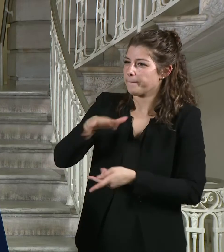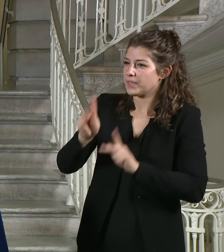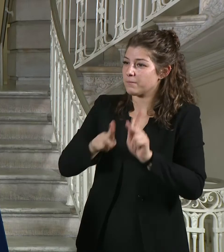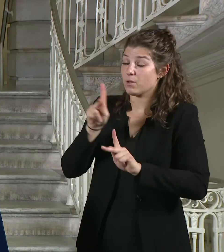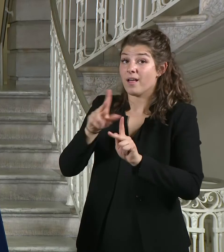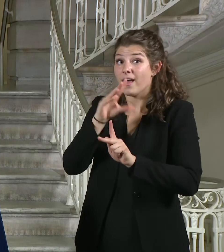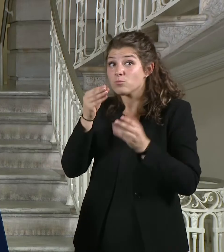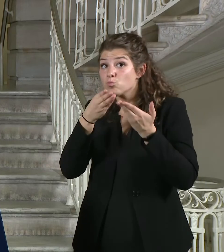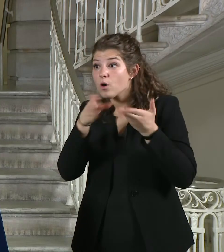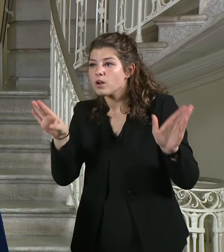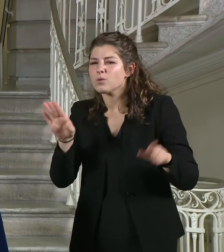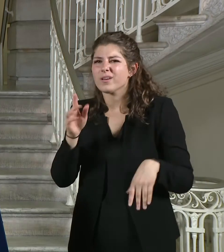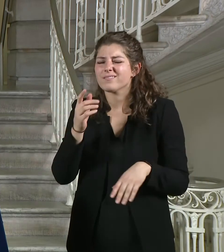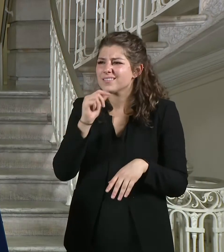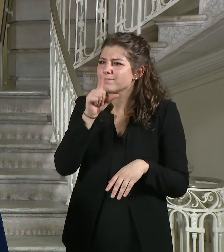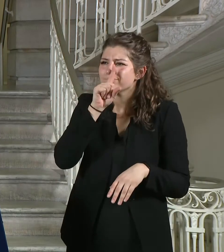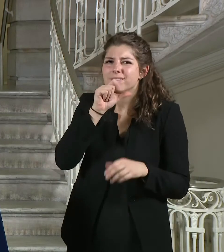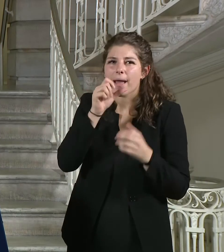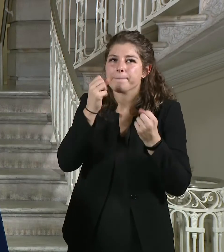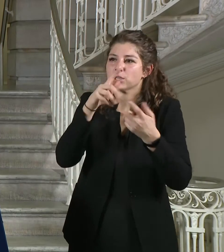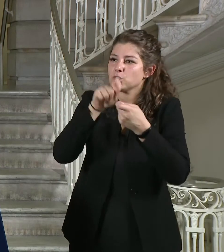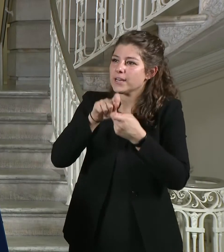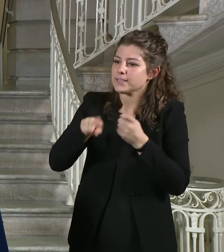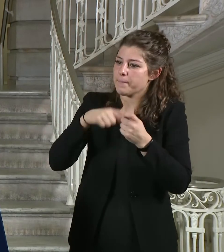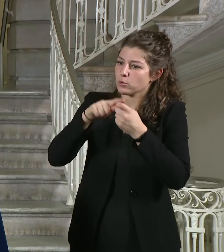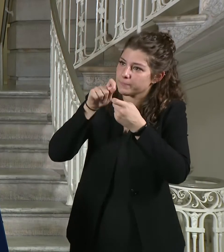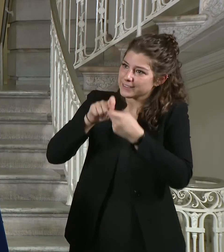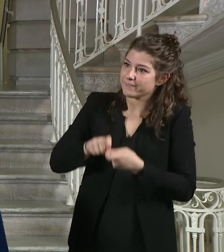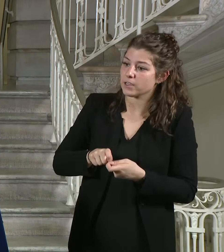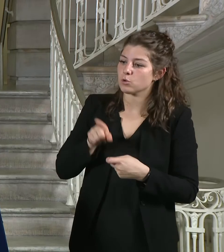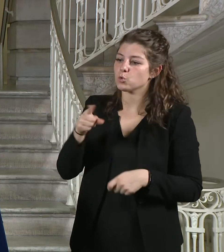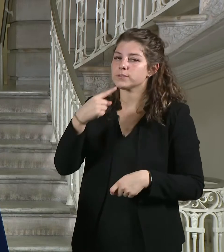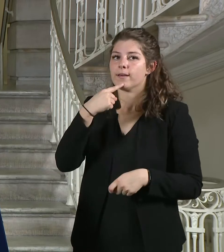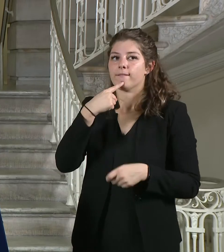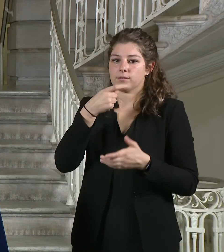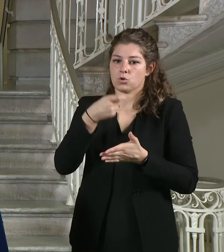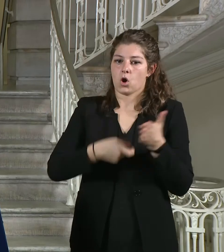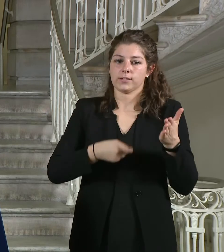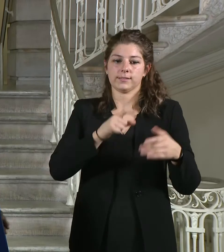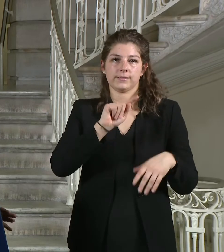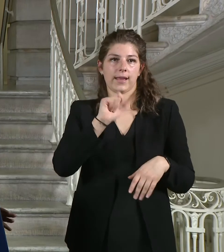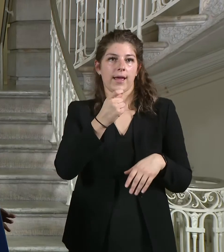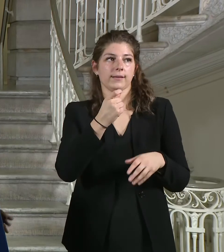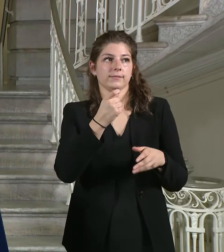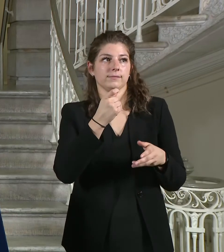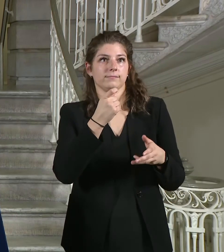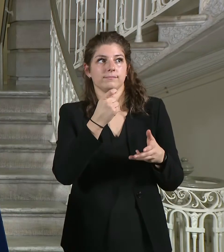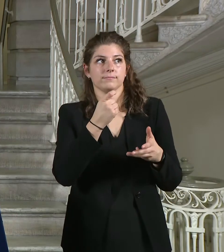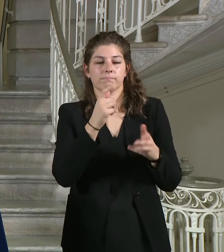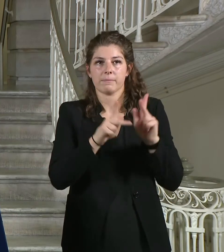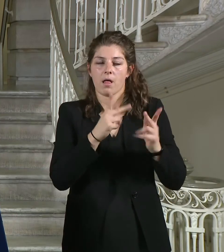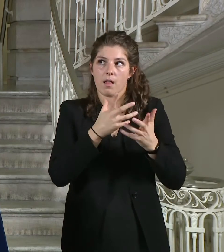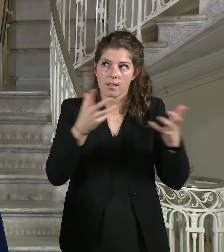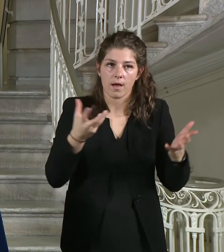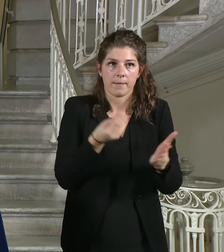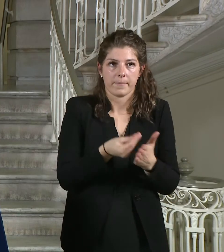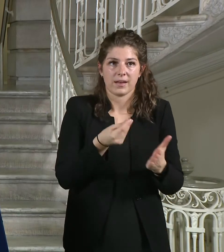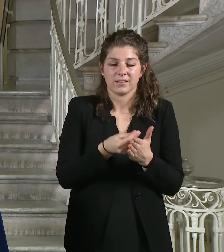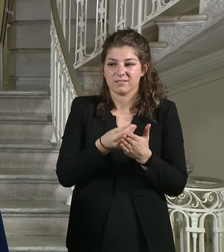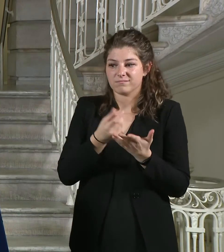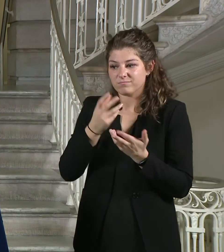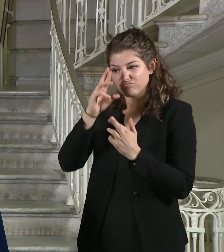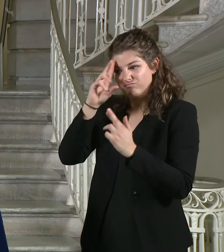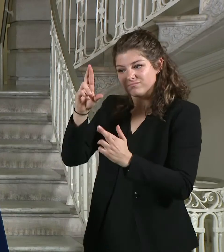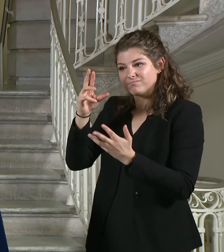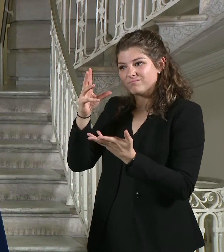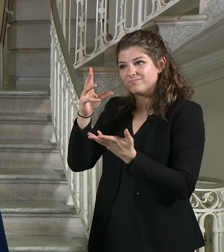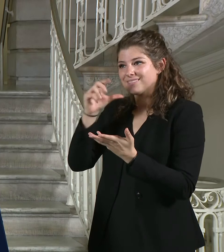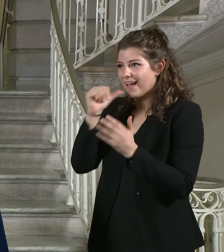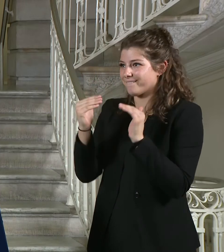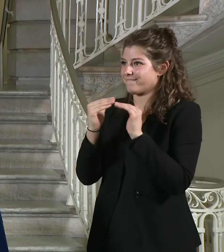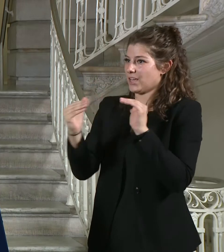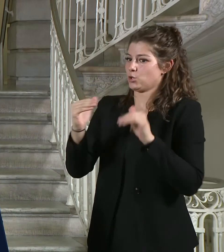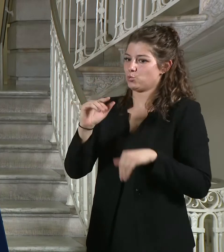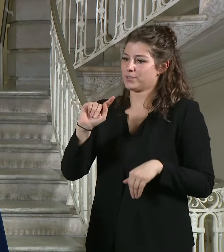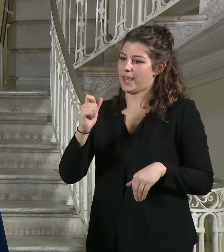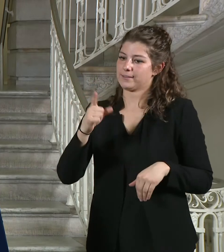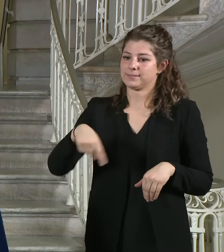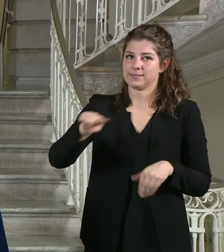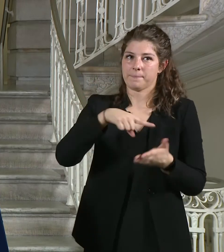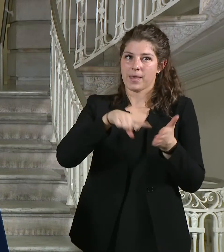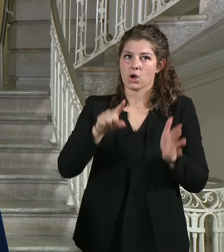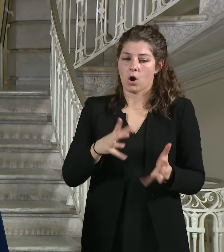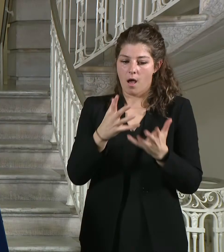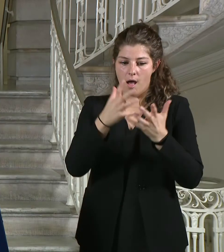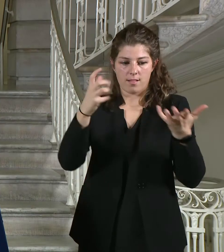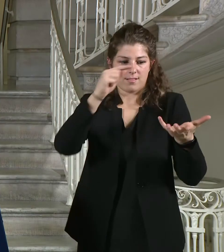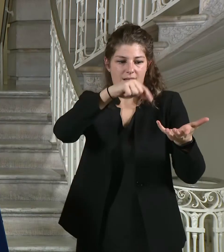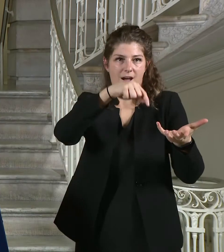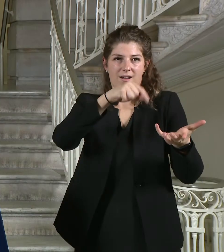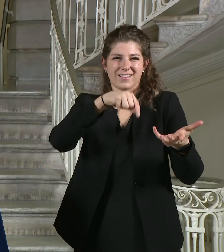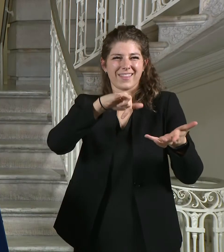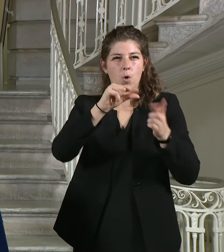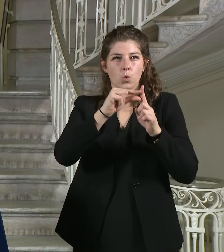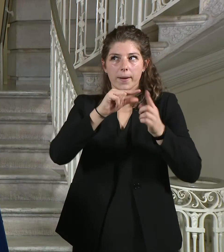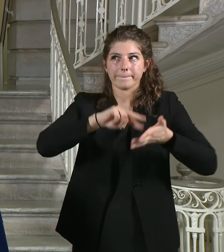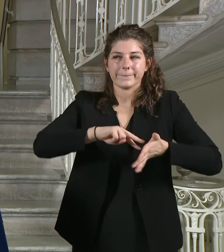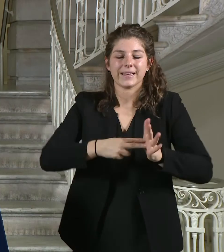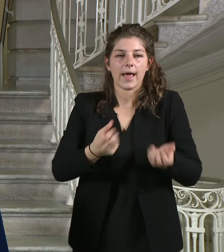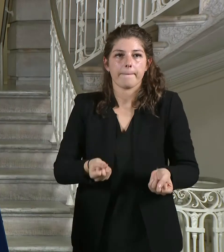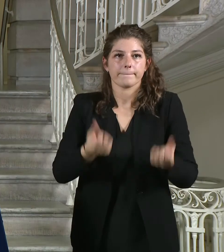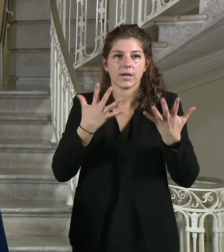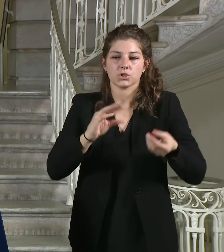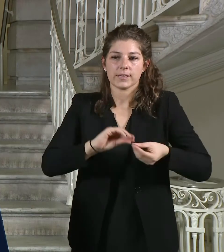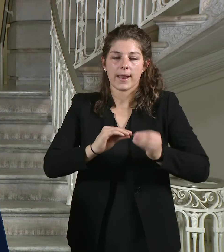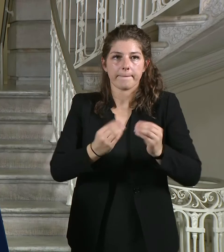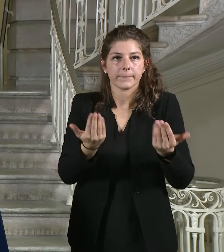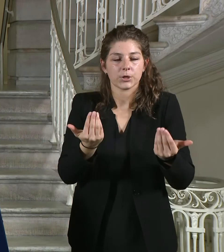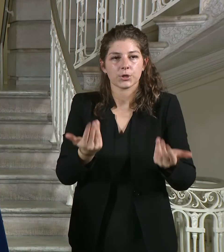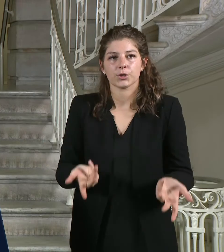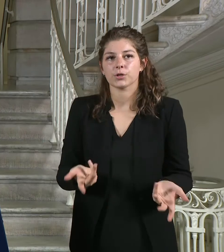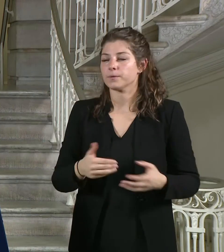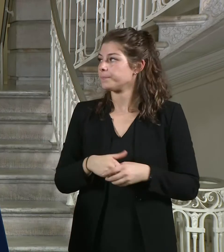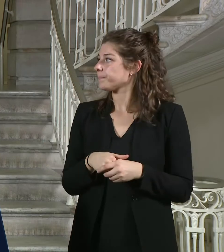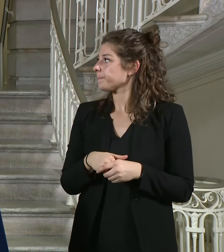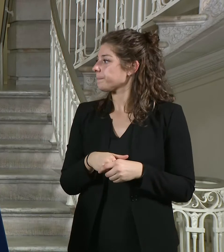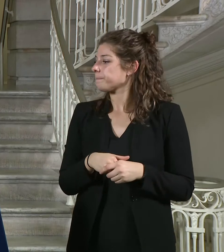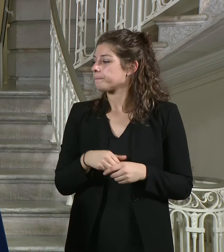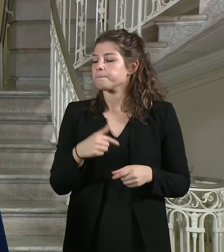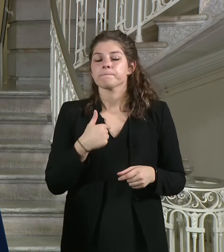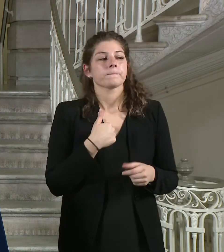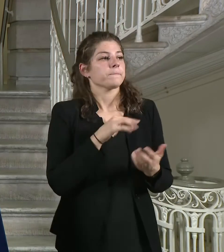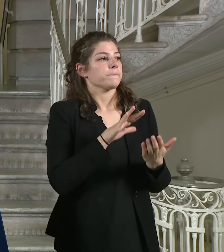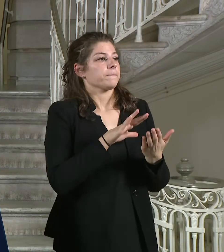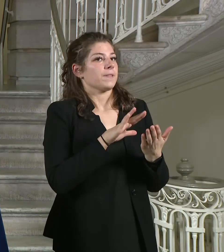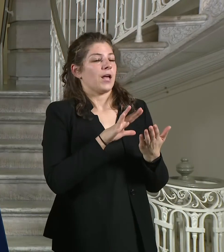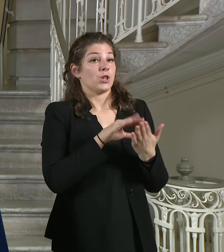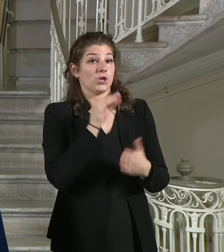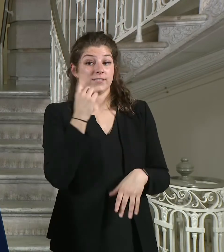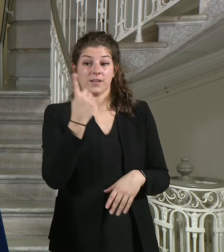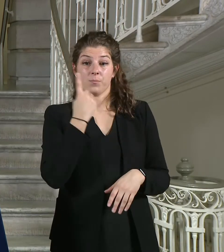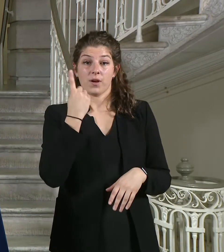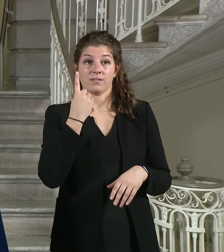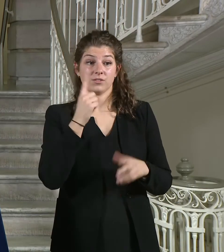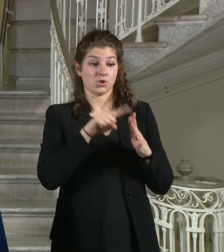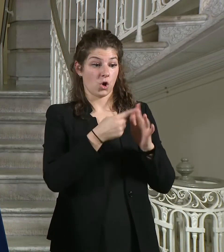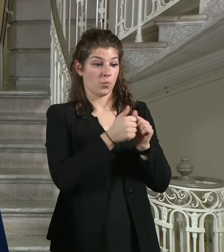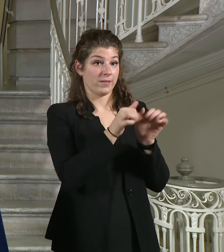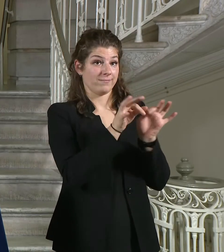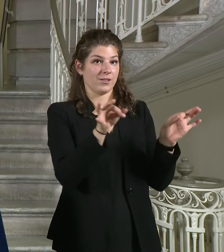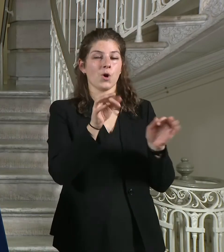[ INDISCERNIBL